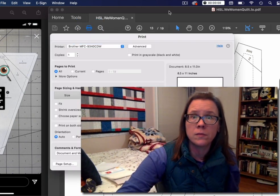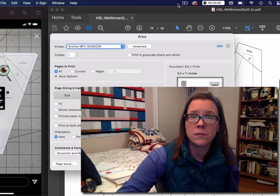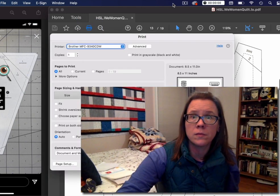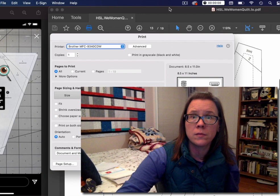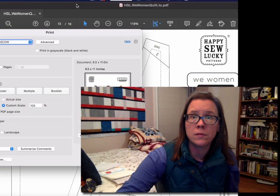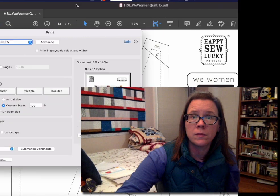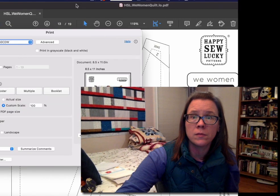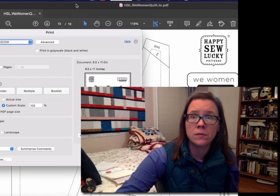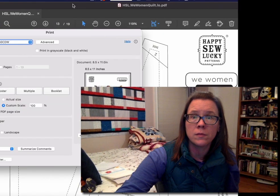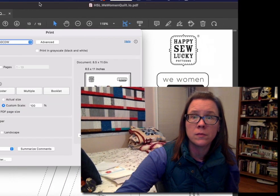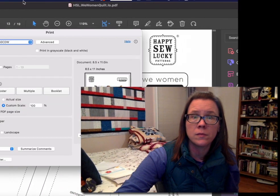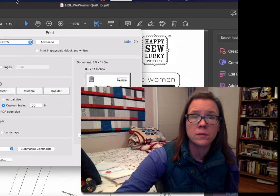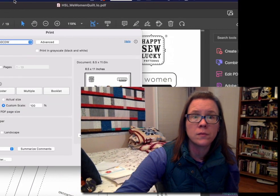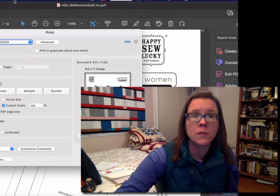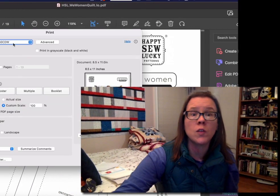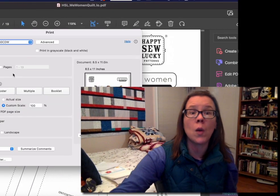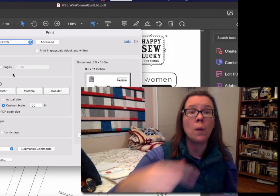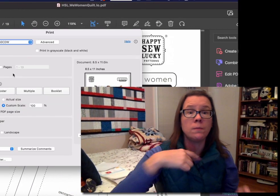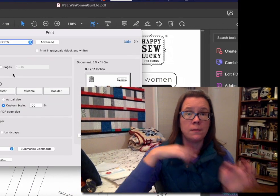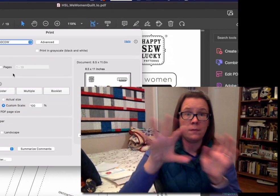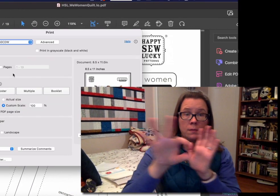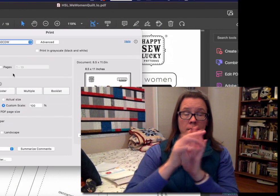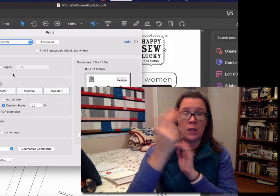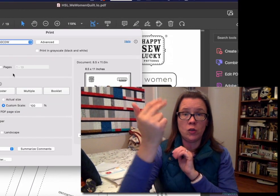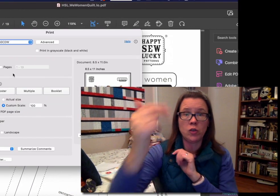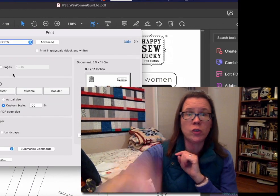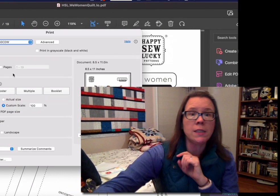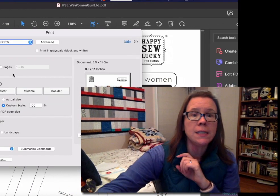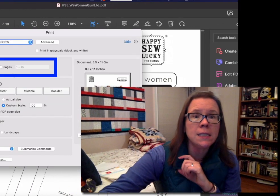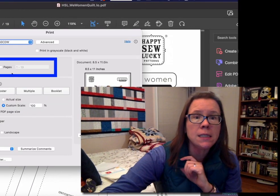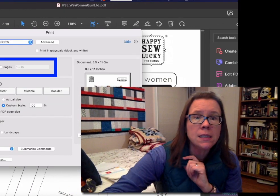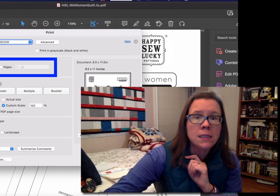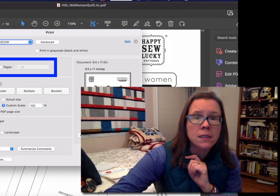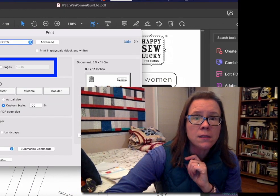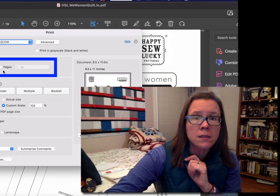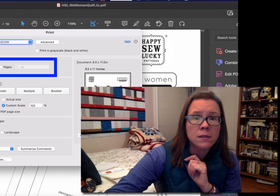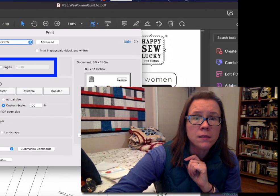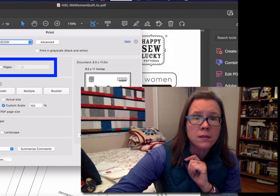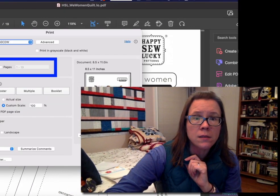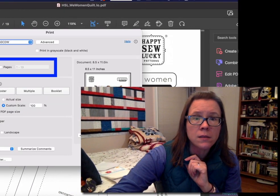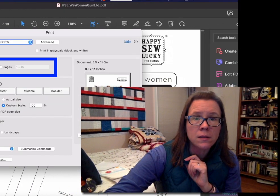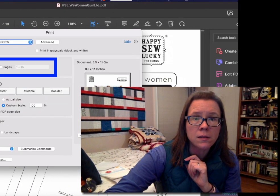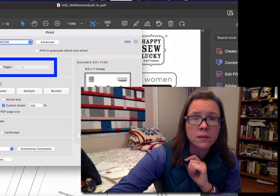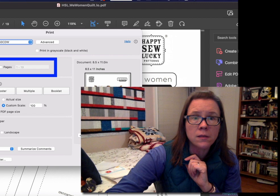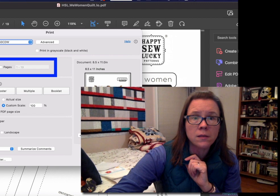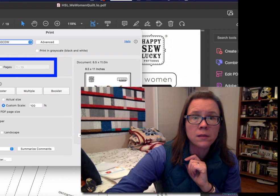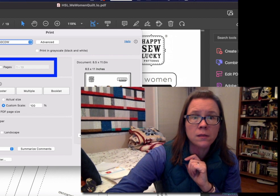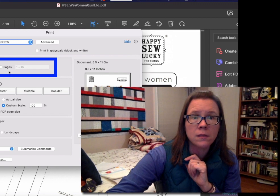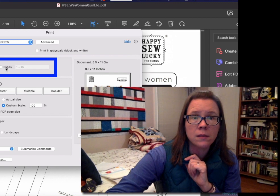sizes; and then move on to printing the other pages. So I'm going to select...